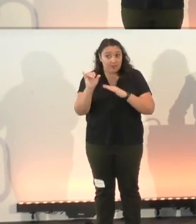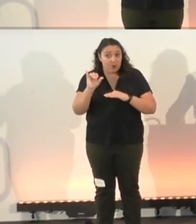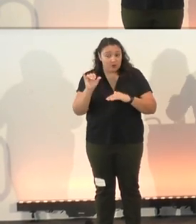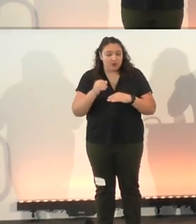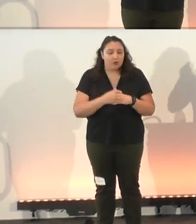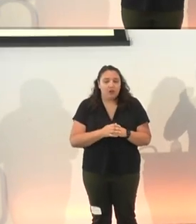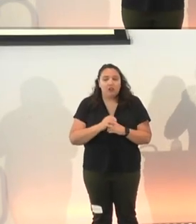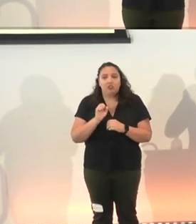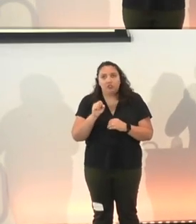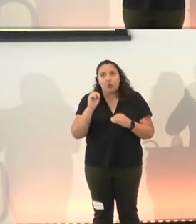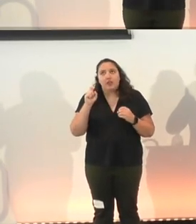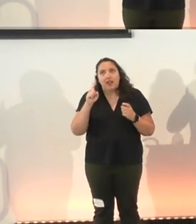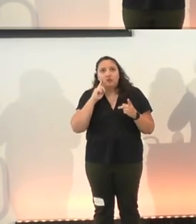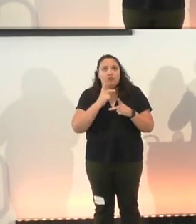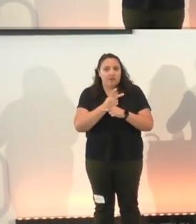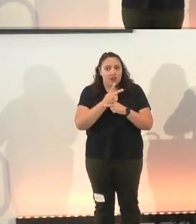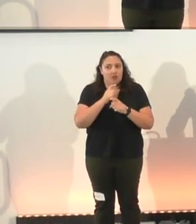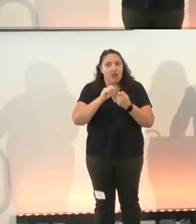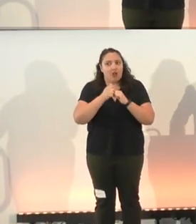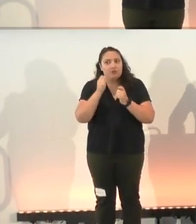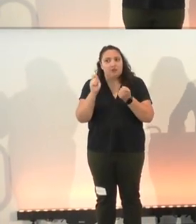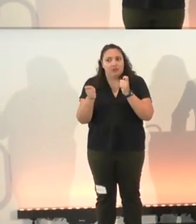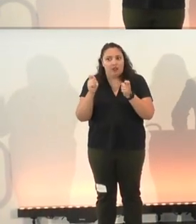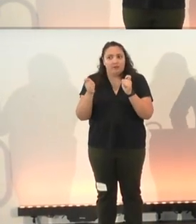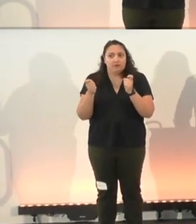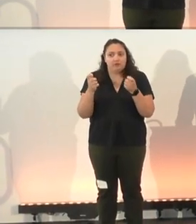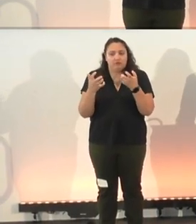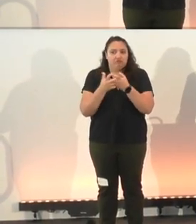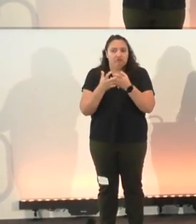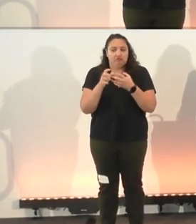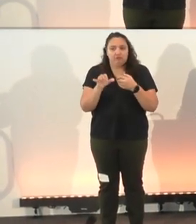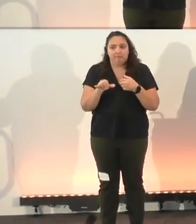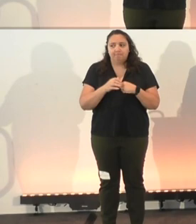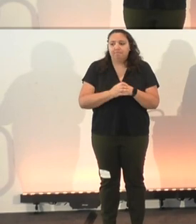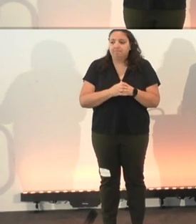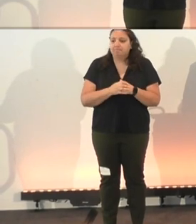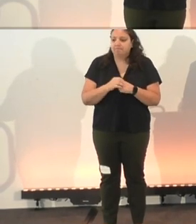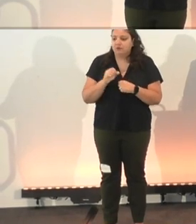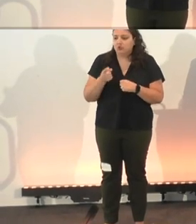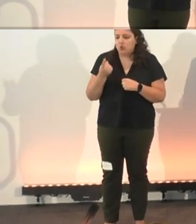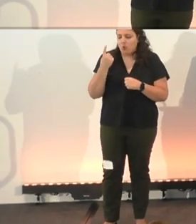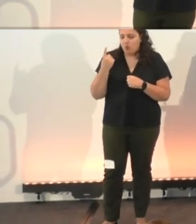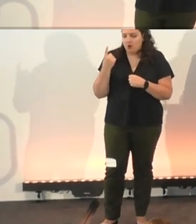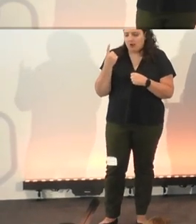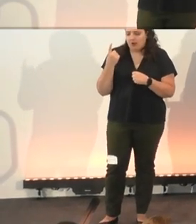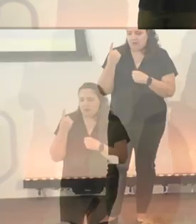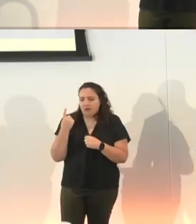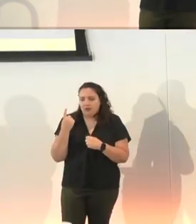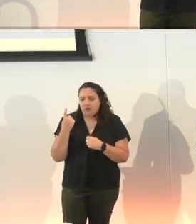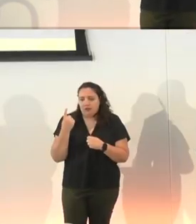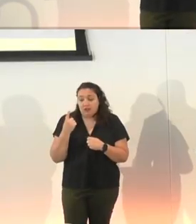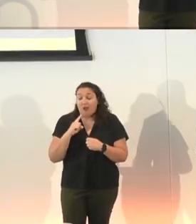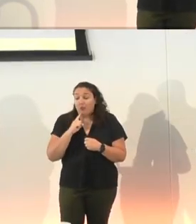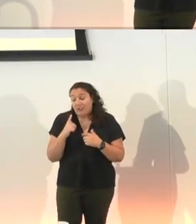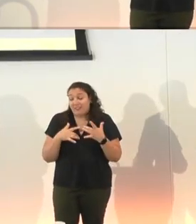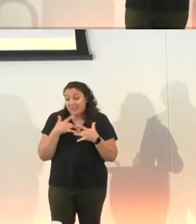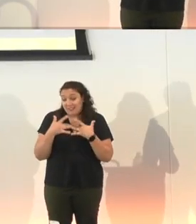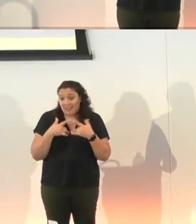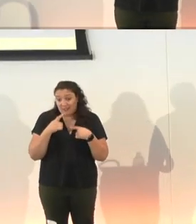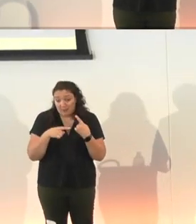we will have to figure out how to adapt with it. I guess one thing I'm really excited about, some of